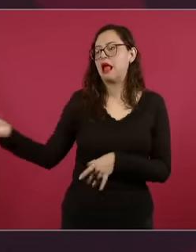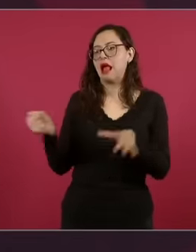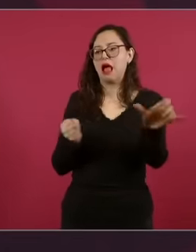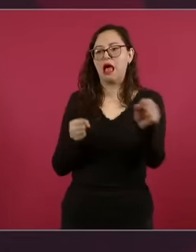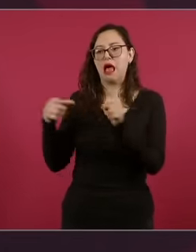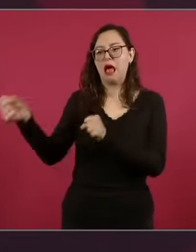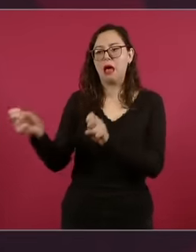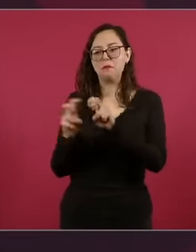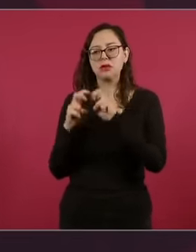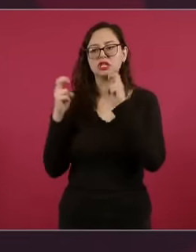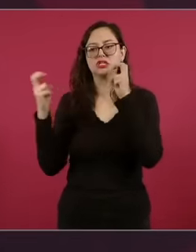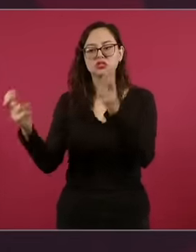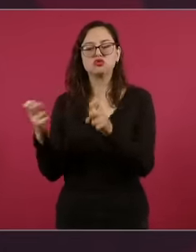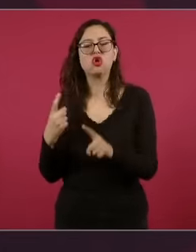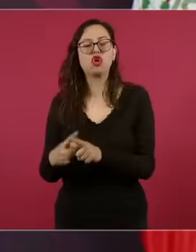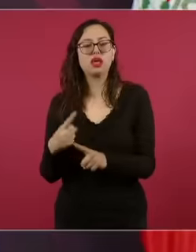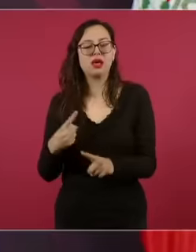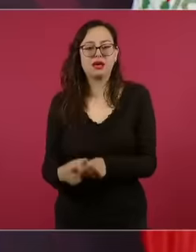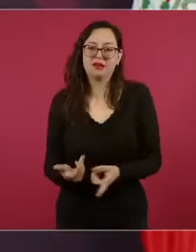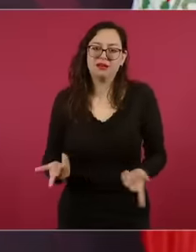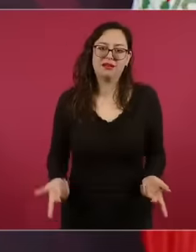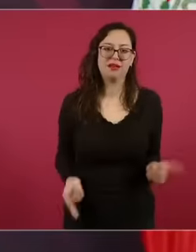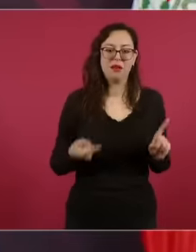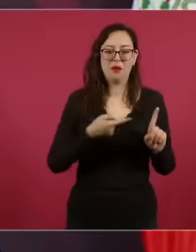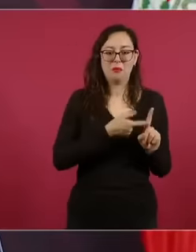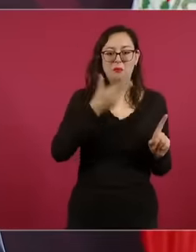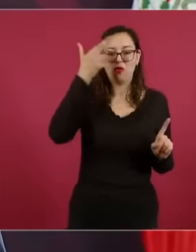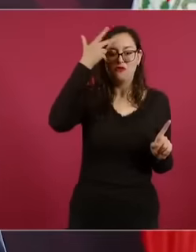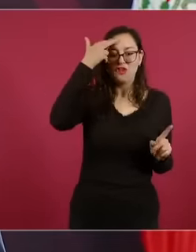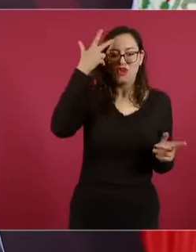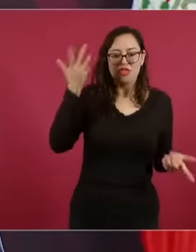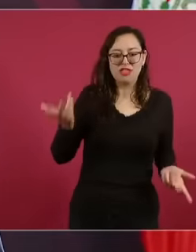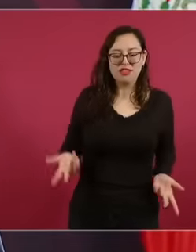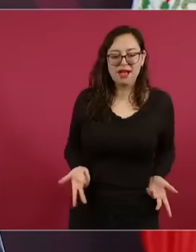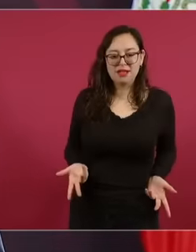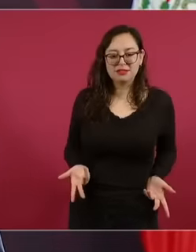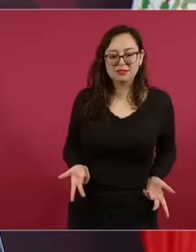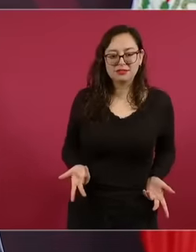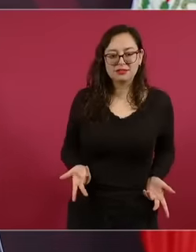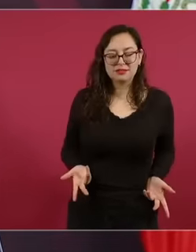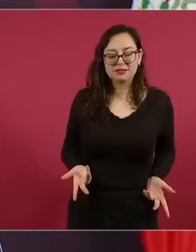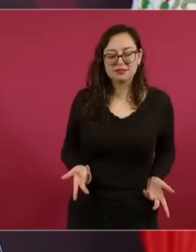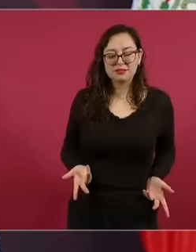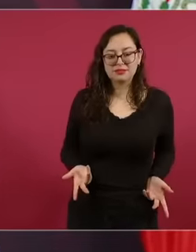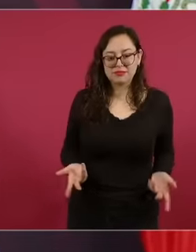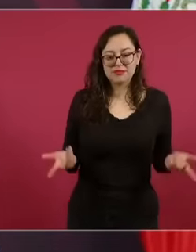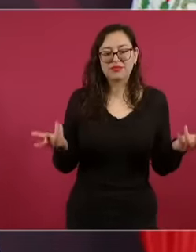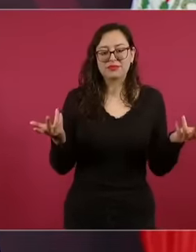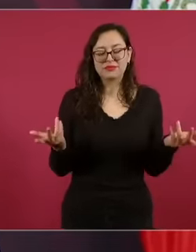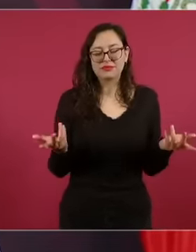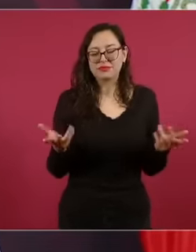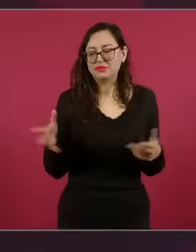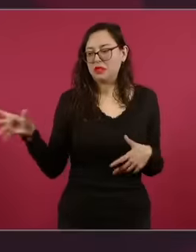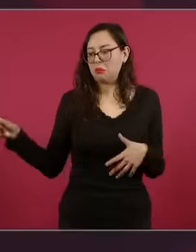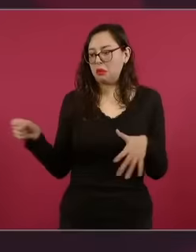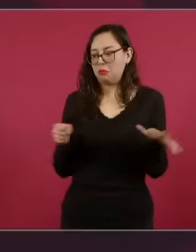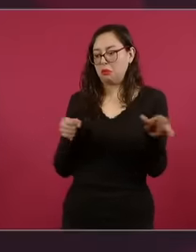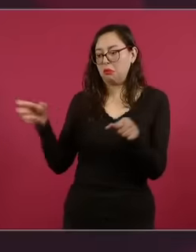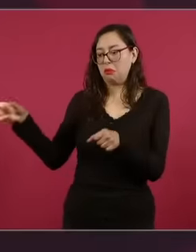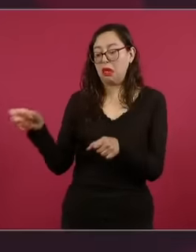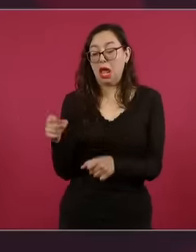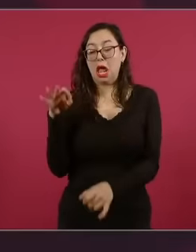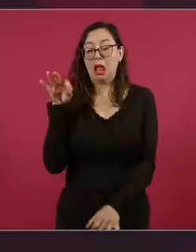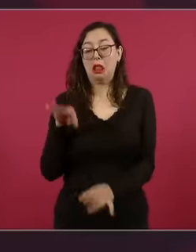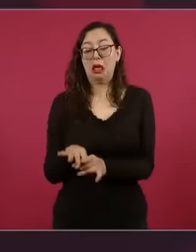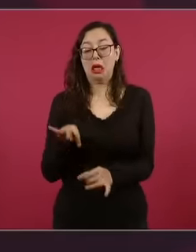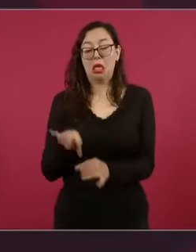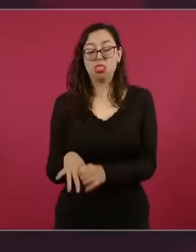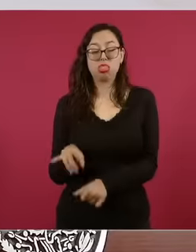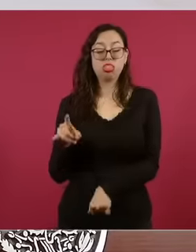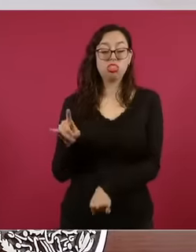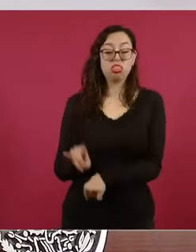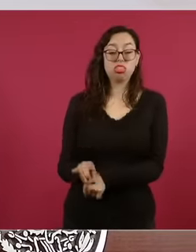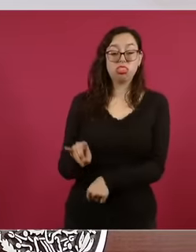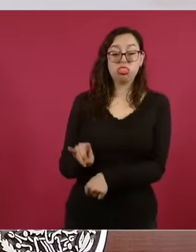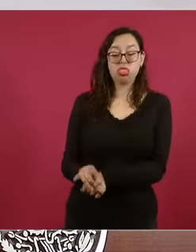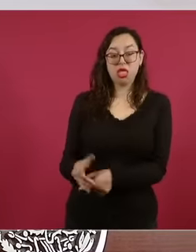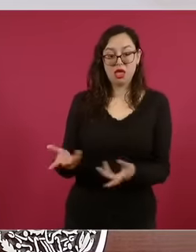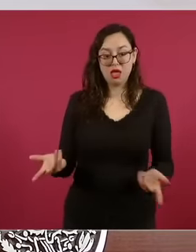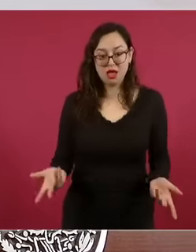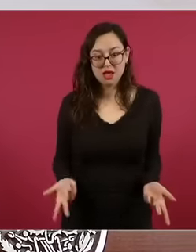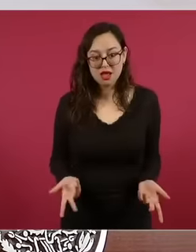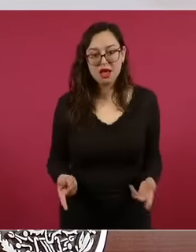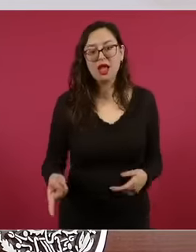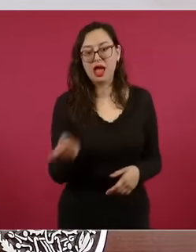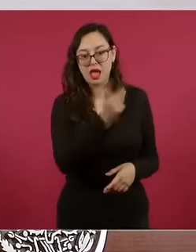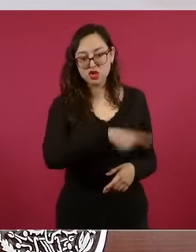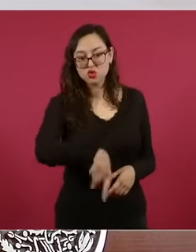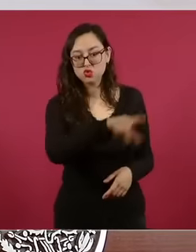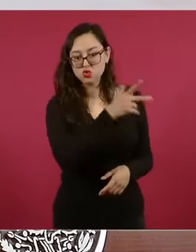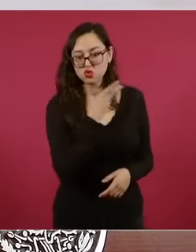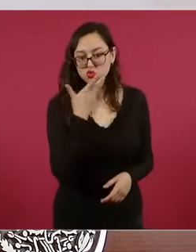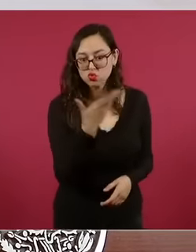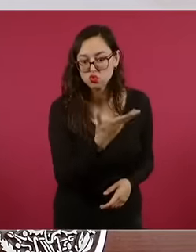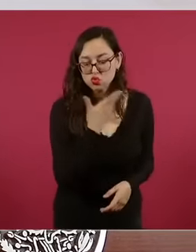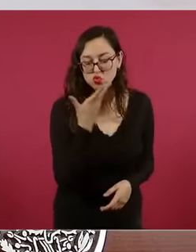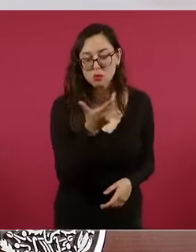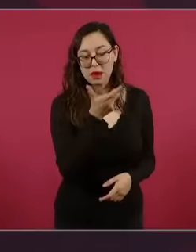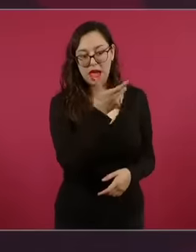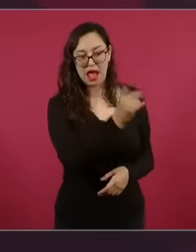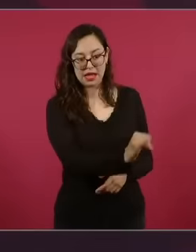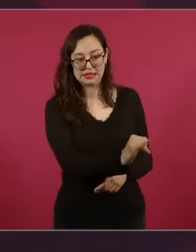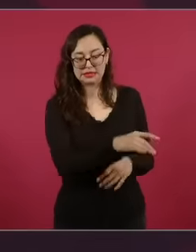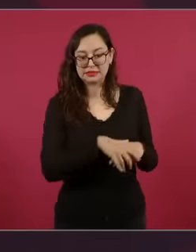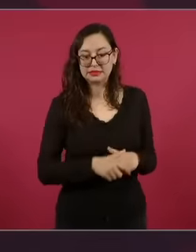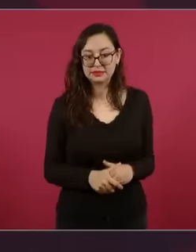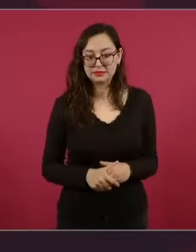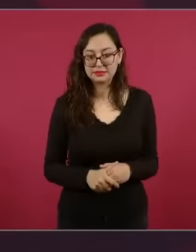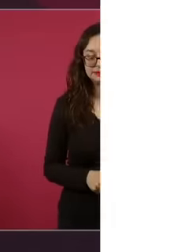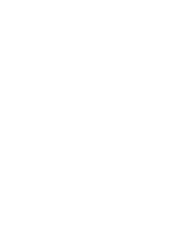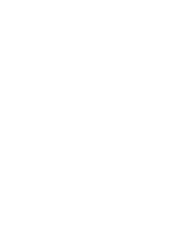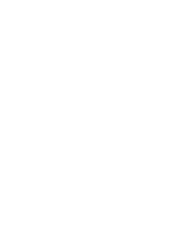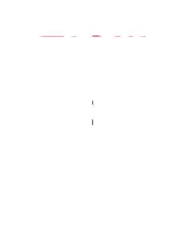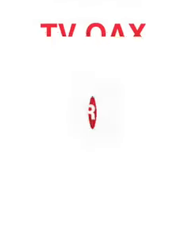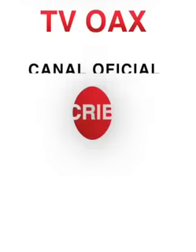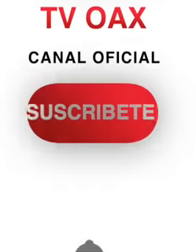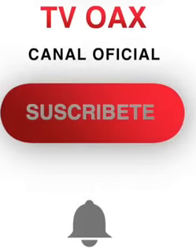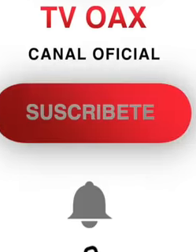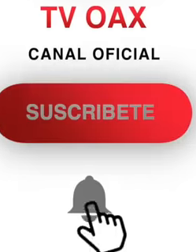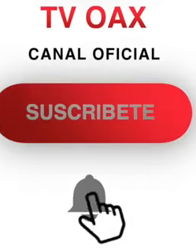of course there were even elections but in advance it was known who was going to be a judge or magistrate